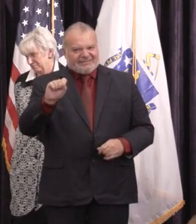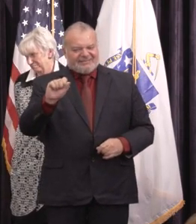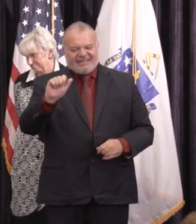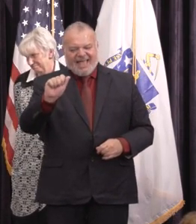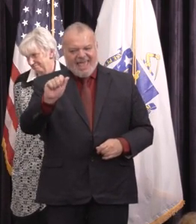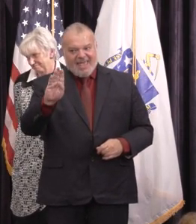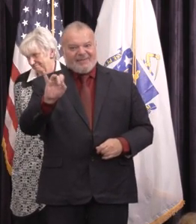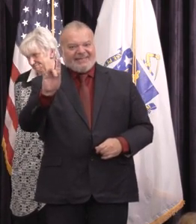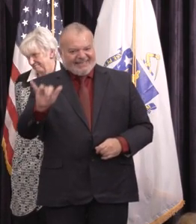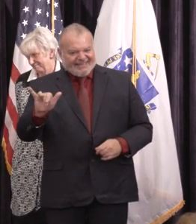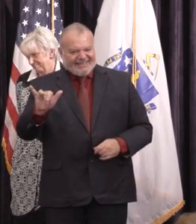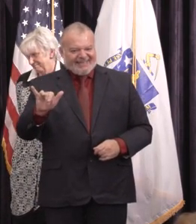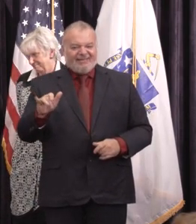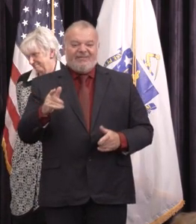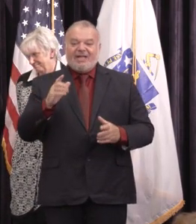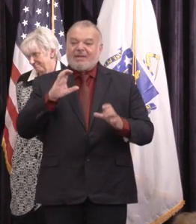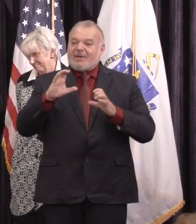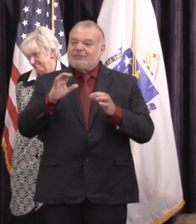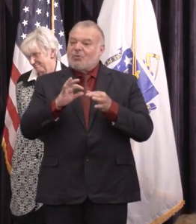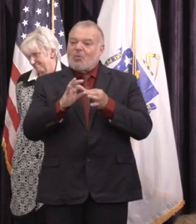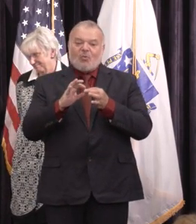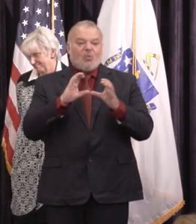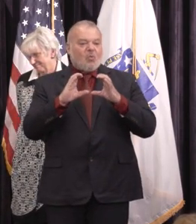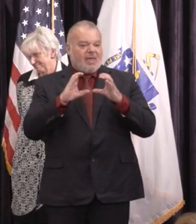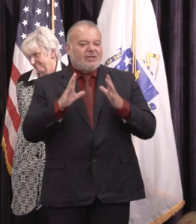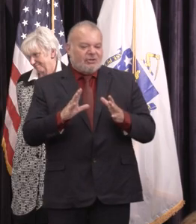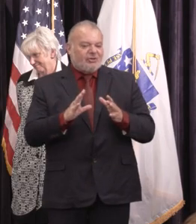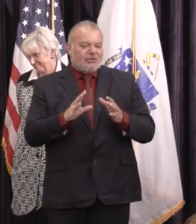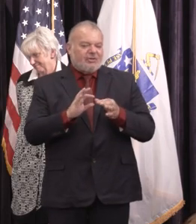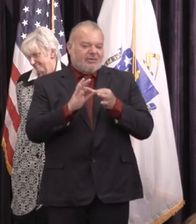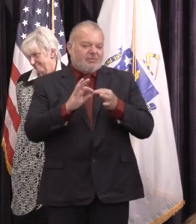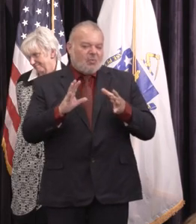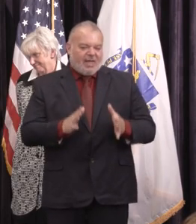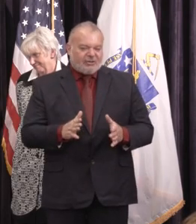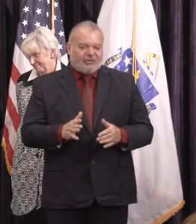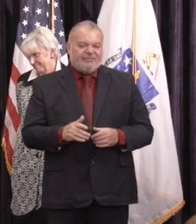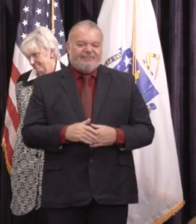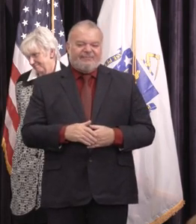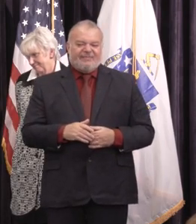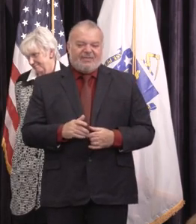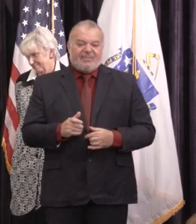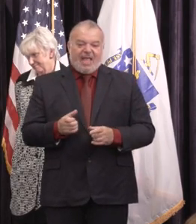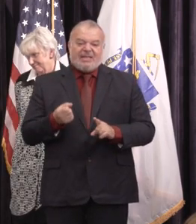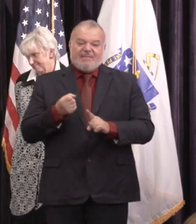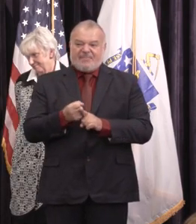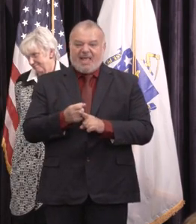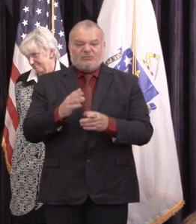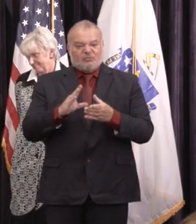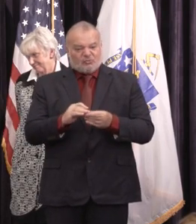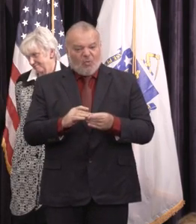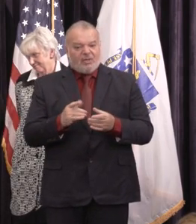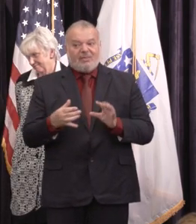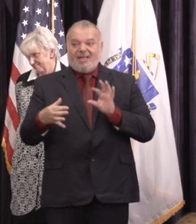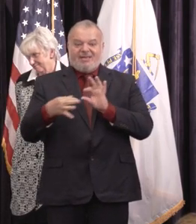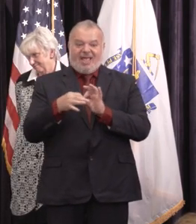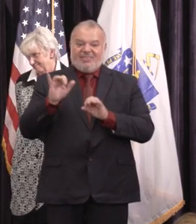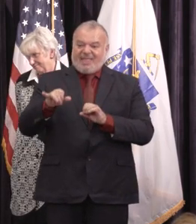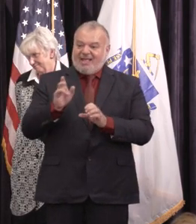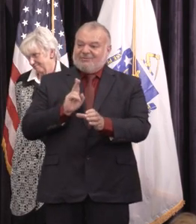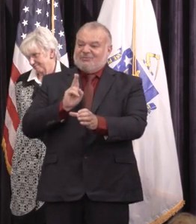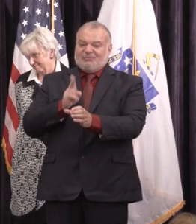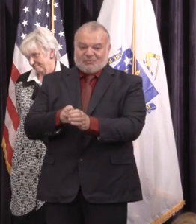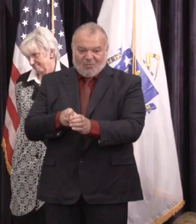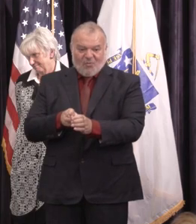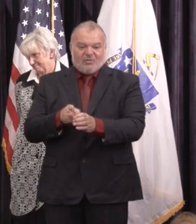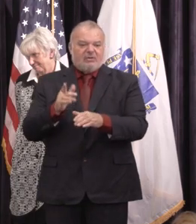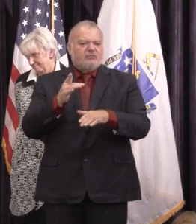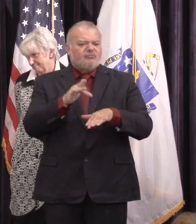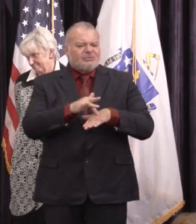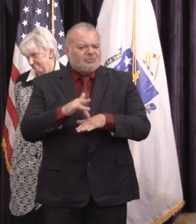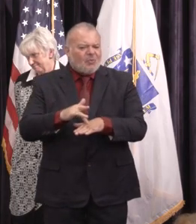to share these stores, craft impactful messaging, and provide support to the incredible colleagues